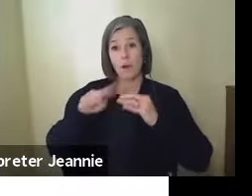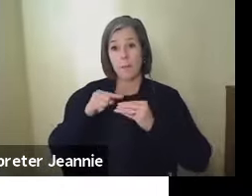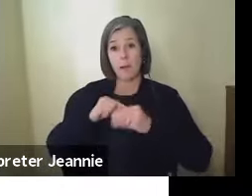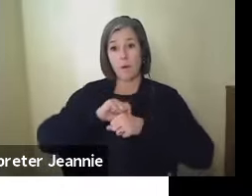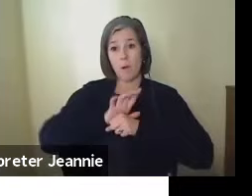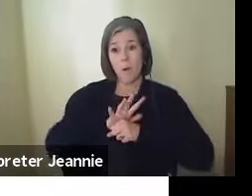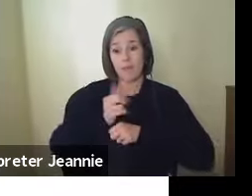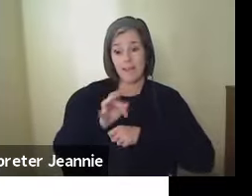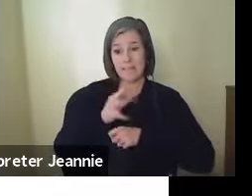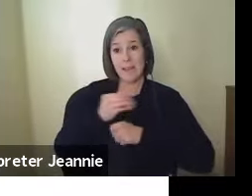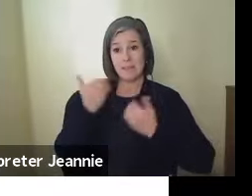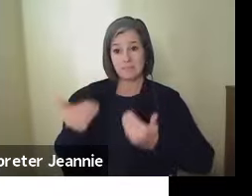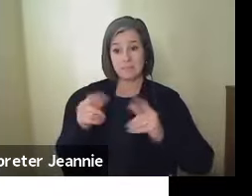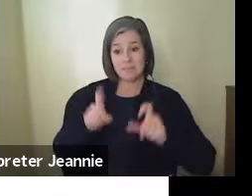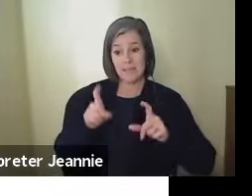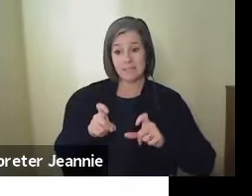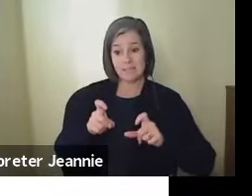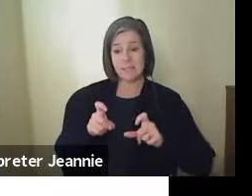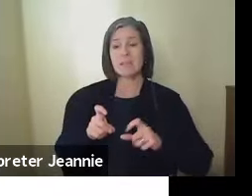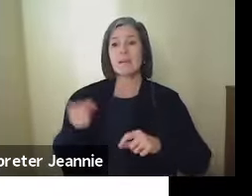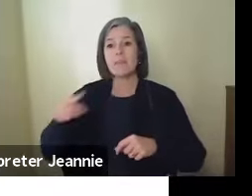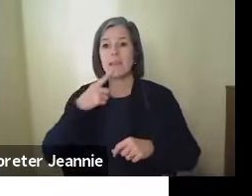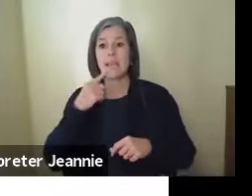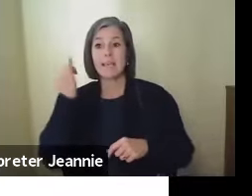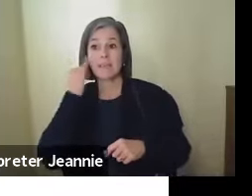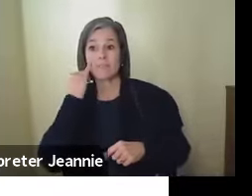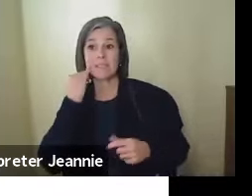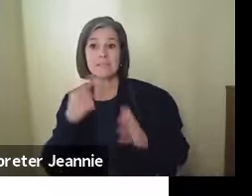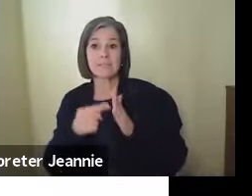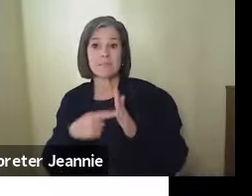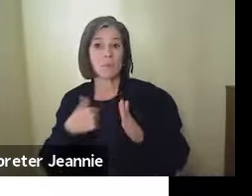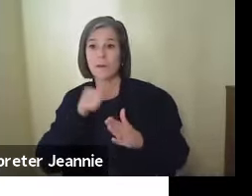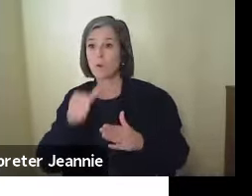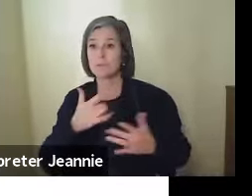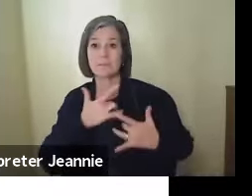The guidance on that is if the symptoms that we don't typically see with COVID-19,